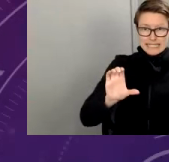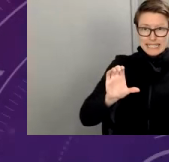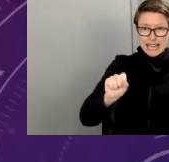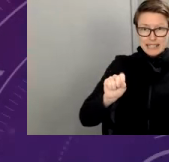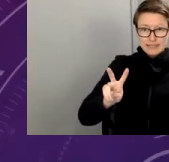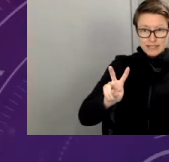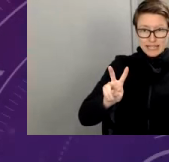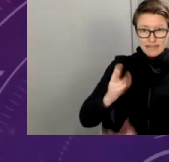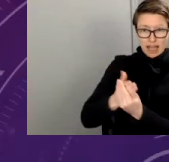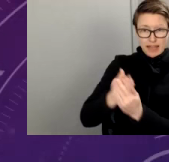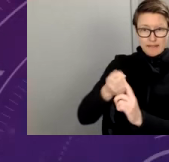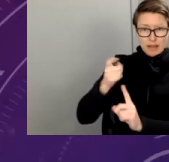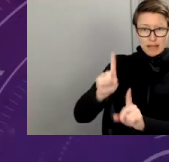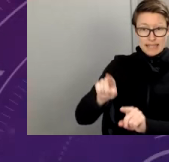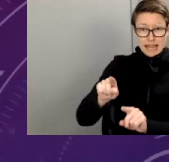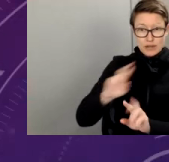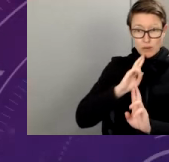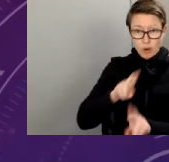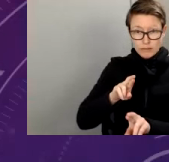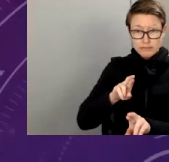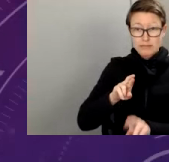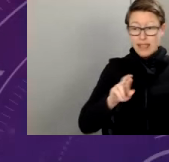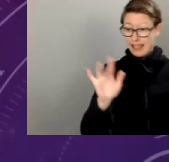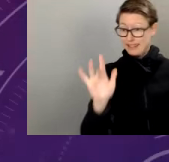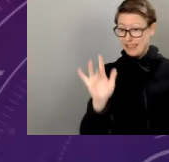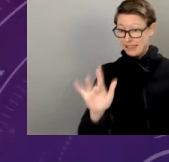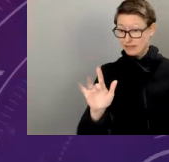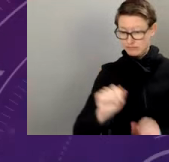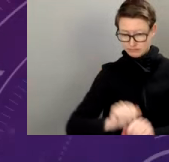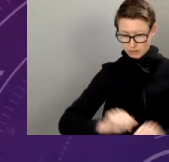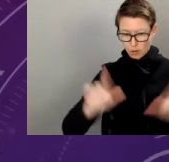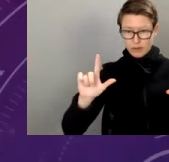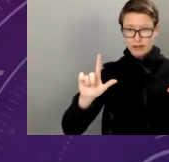If you just double click it on your computer, it'll open once it's open.